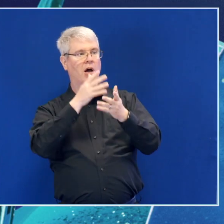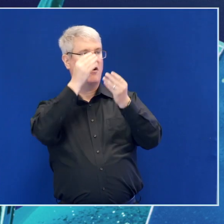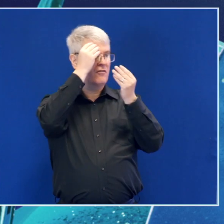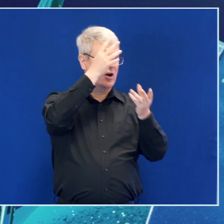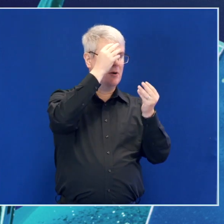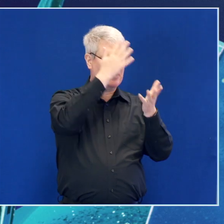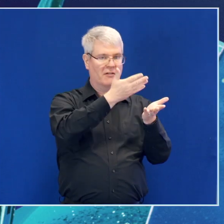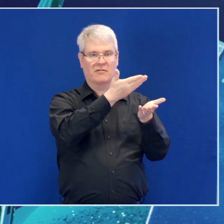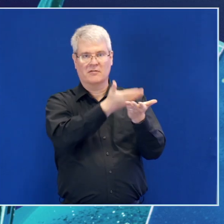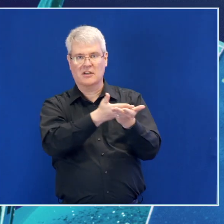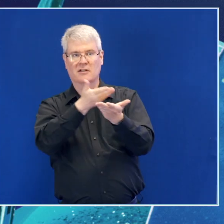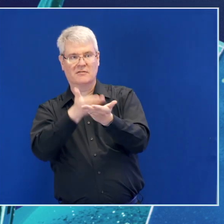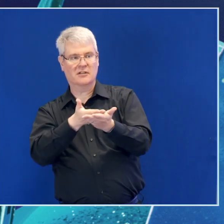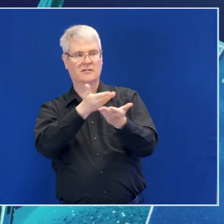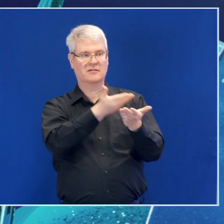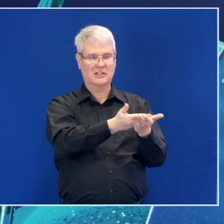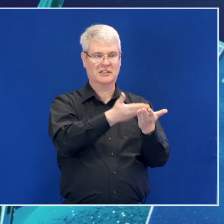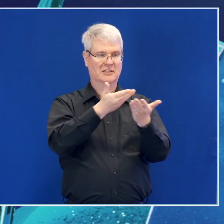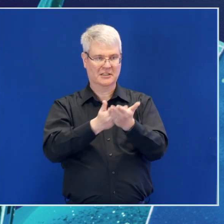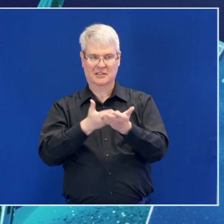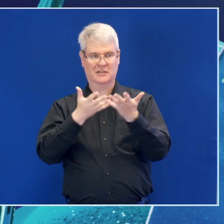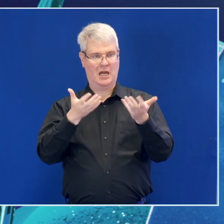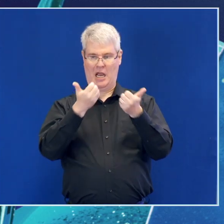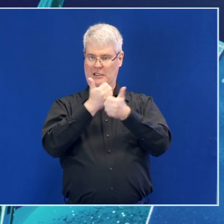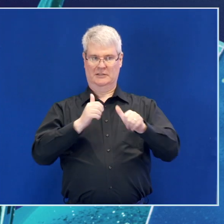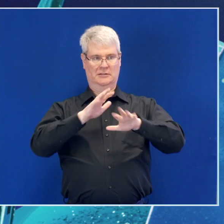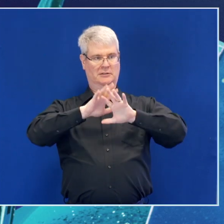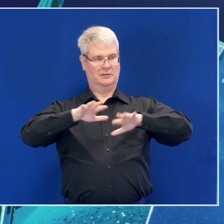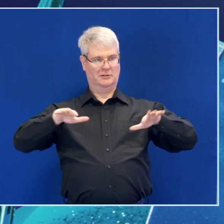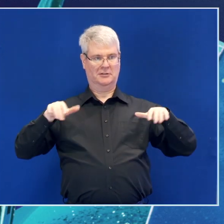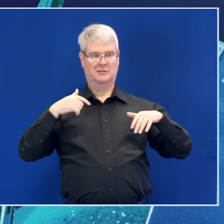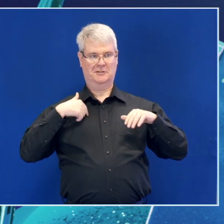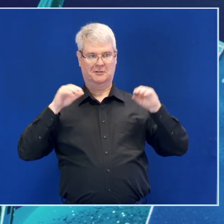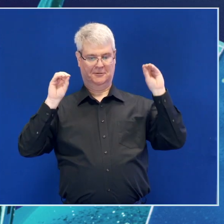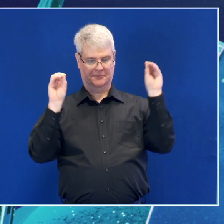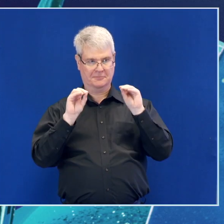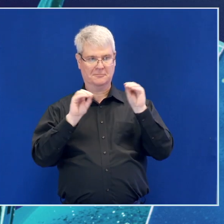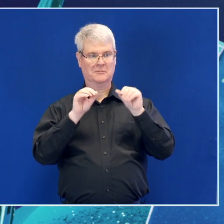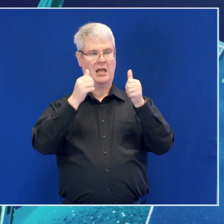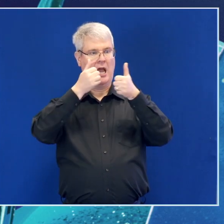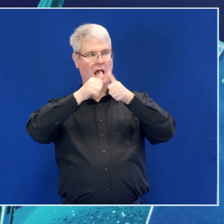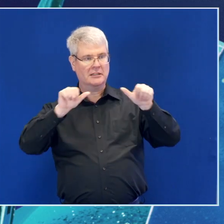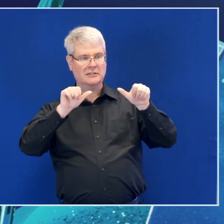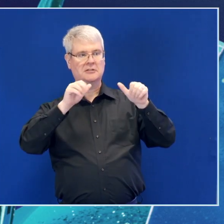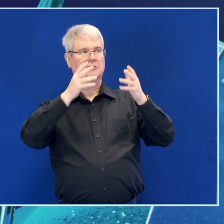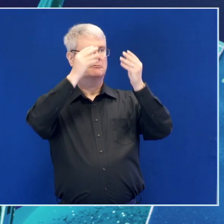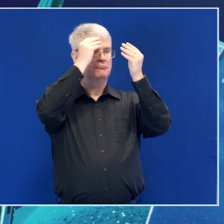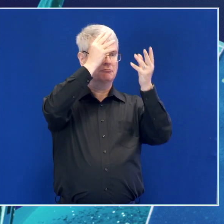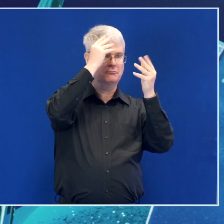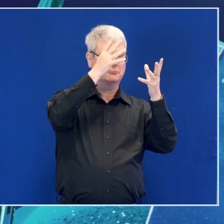And you can do this for any executive, any communication type, any tone.